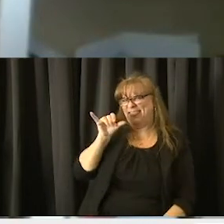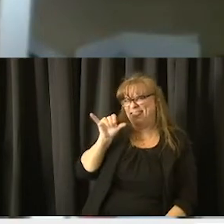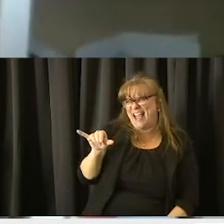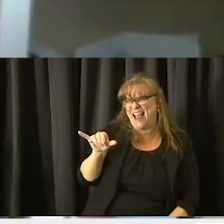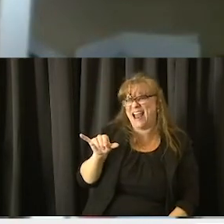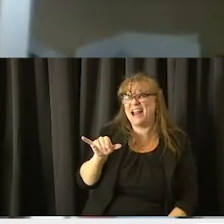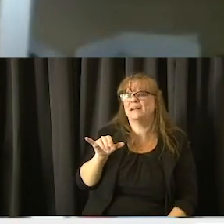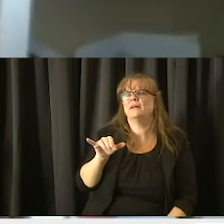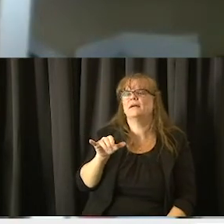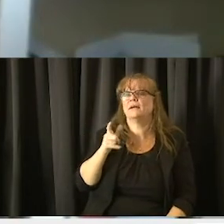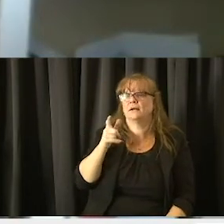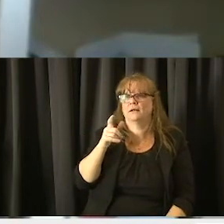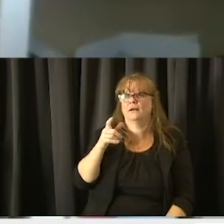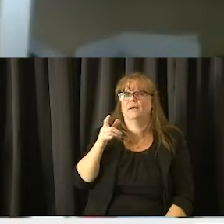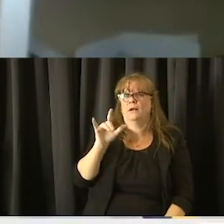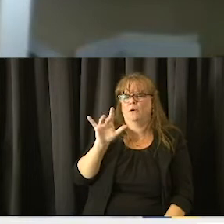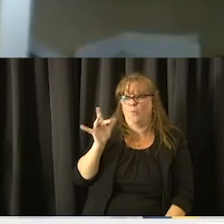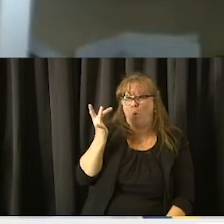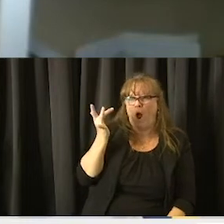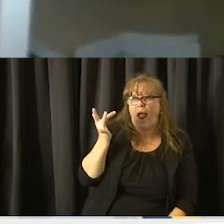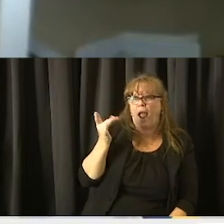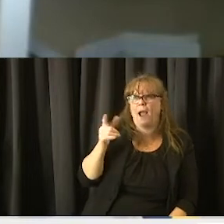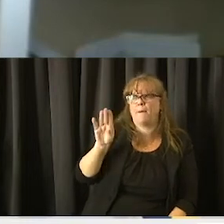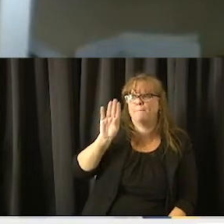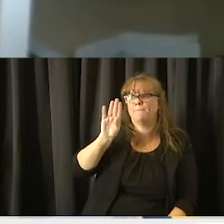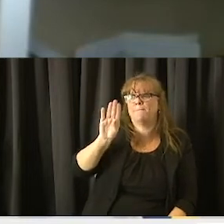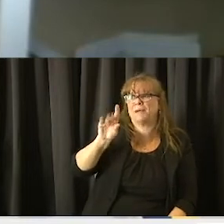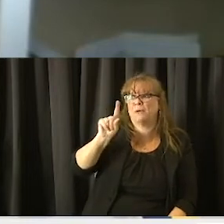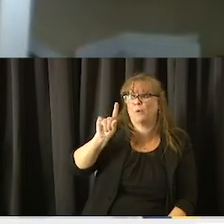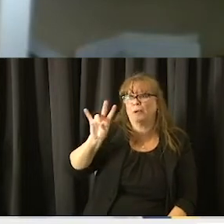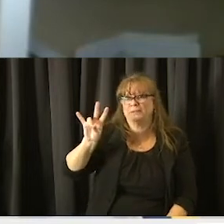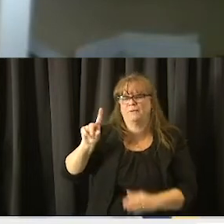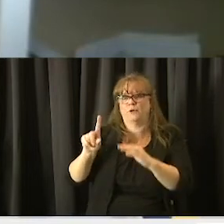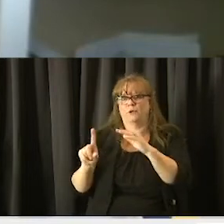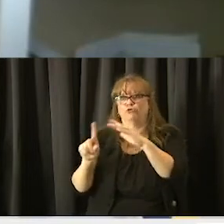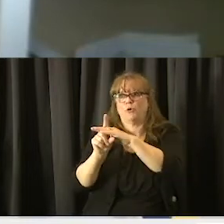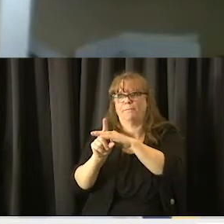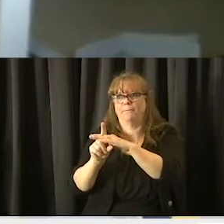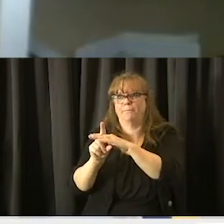infection so we'll learn more i think over time as scientists trying to understand why